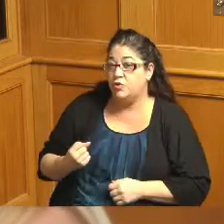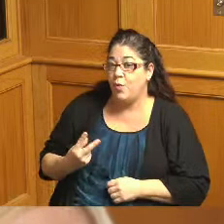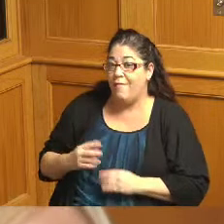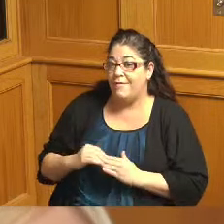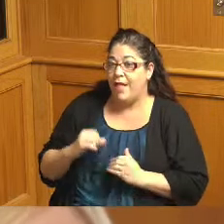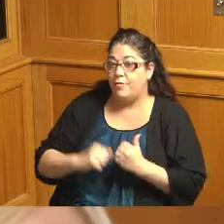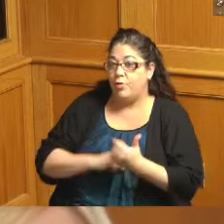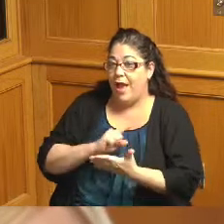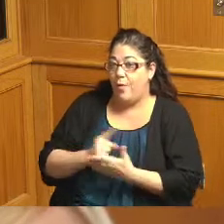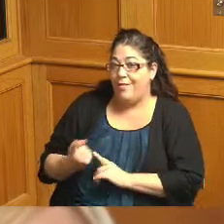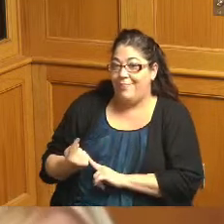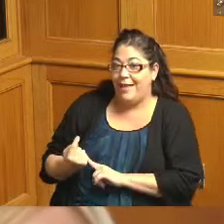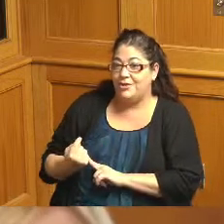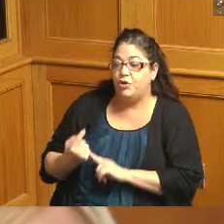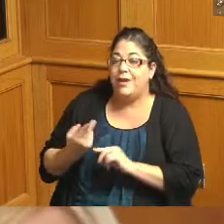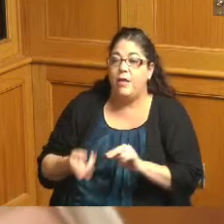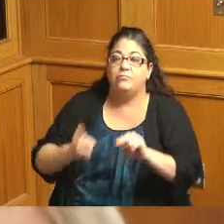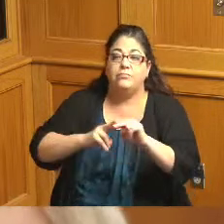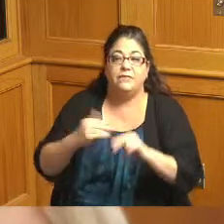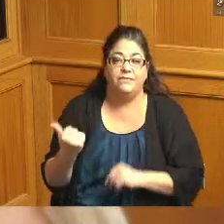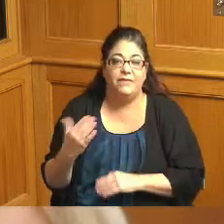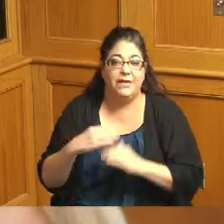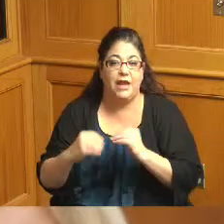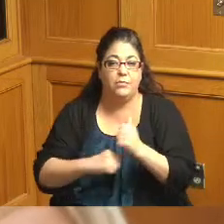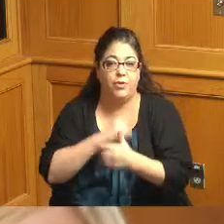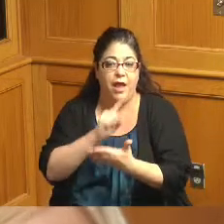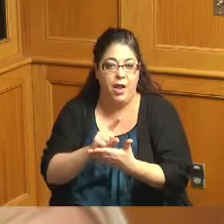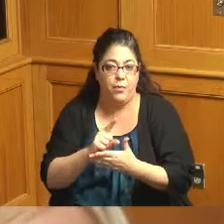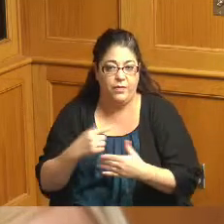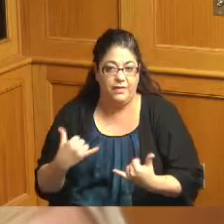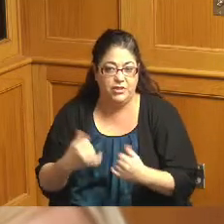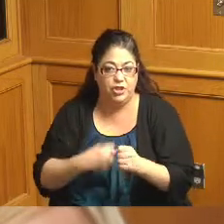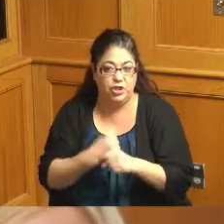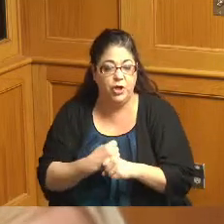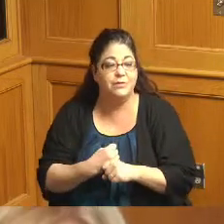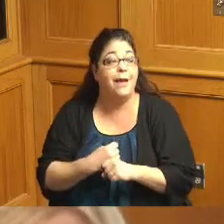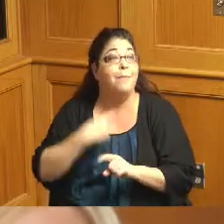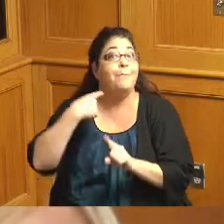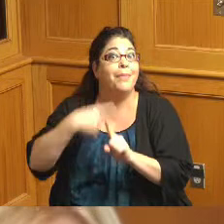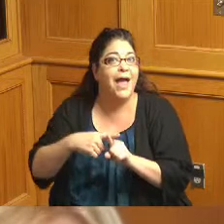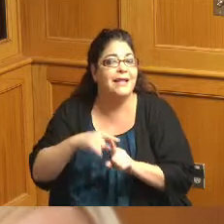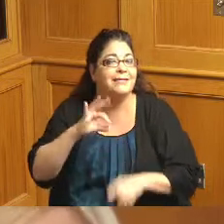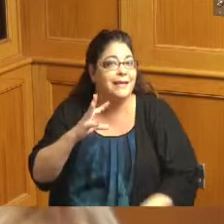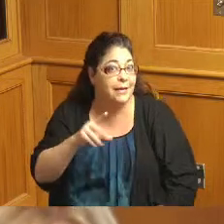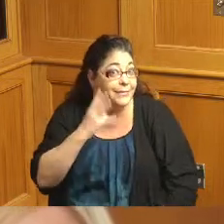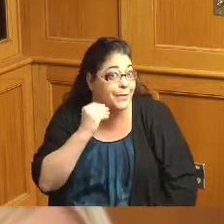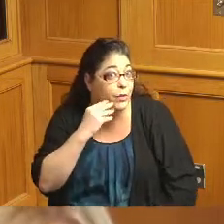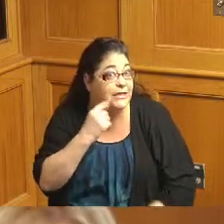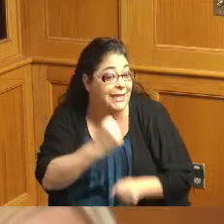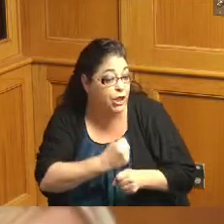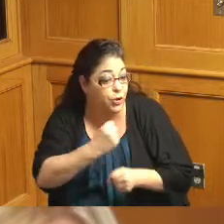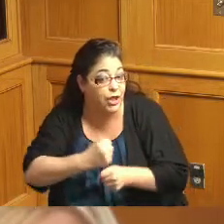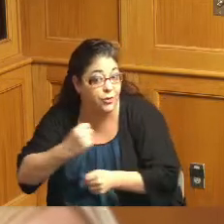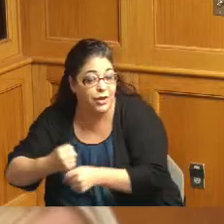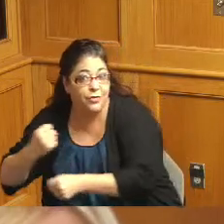year so okay and then there's a bump up based on years of experience okay all right just we've done